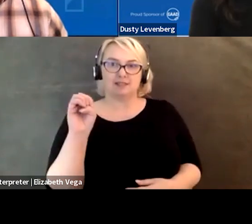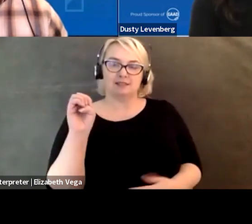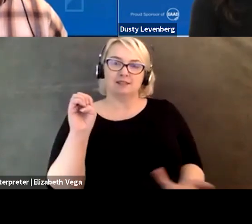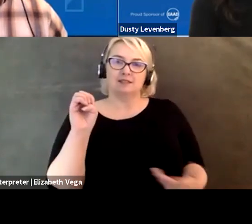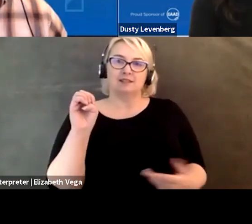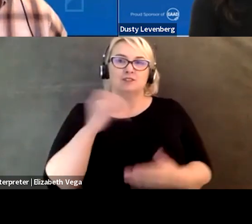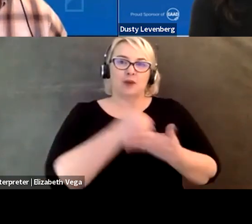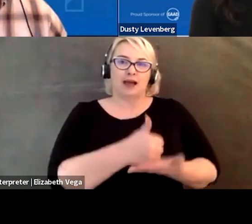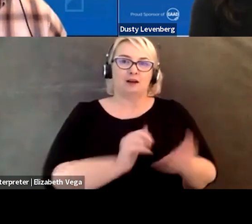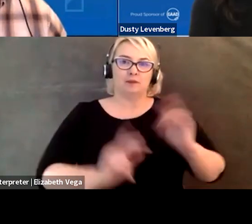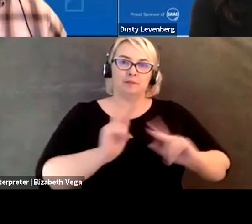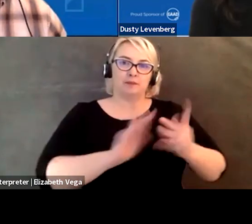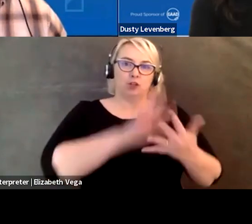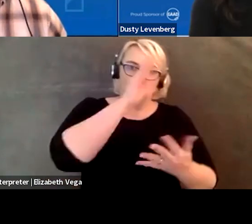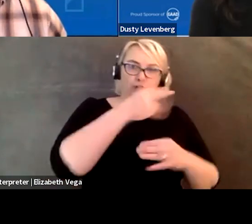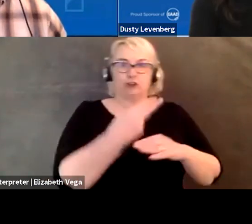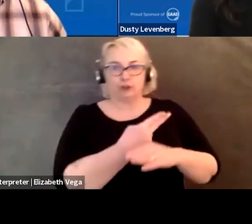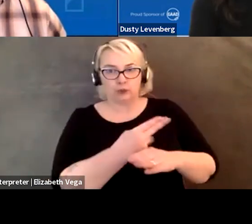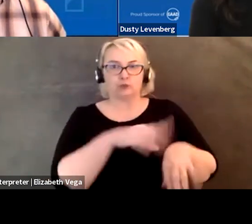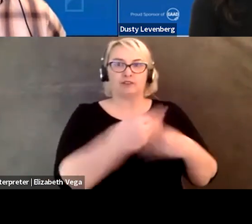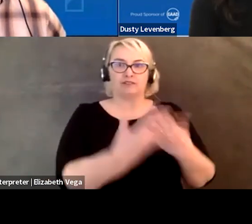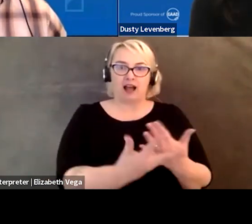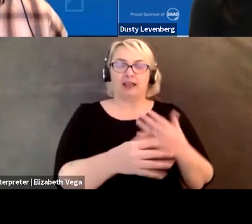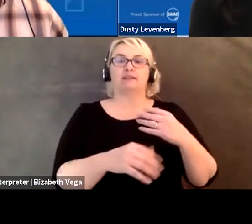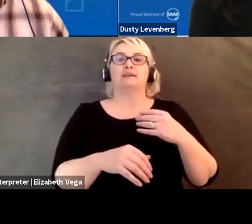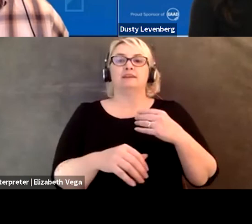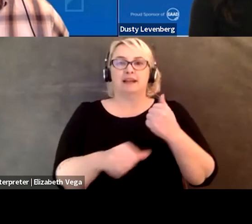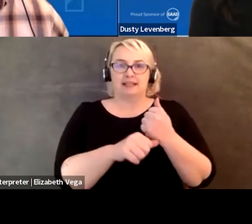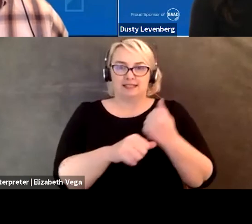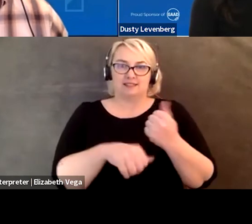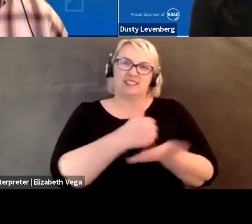and use and provide assistive technology. Dusty Levenberg: Yes.